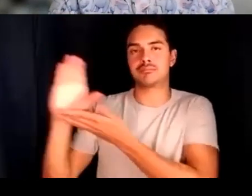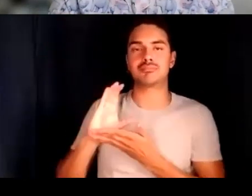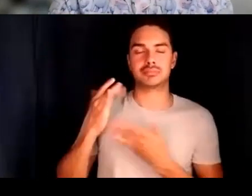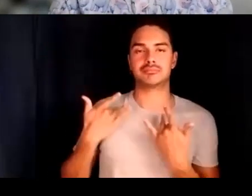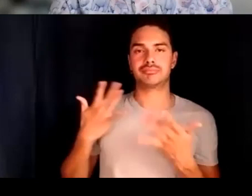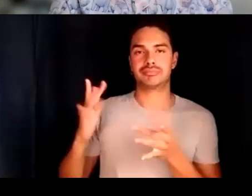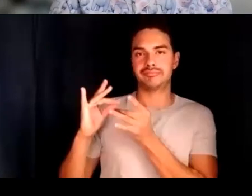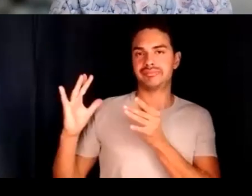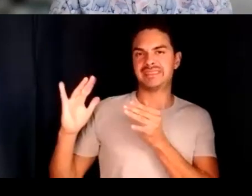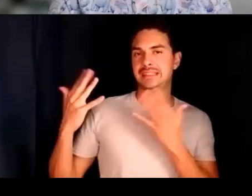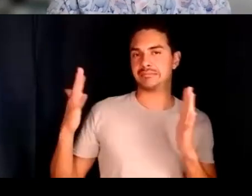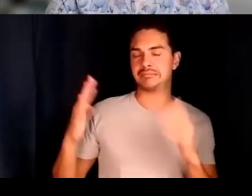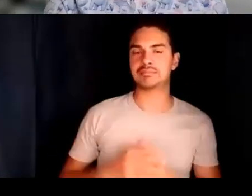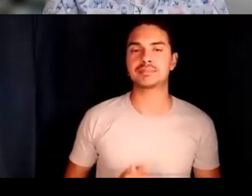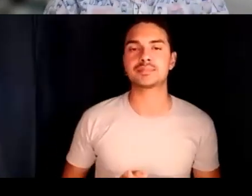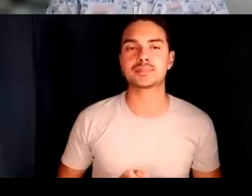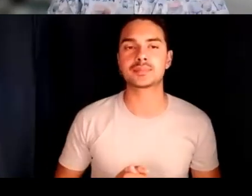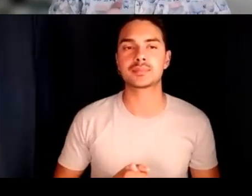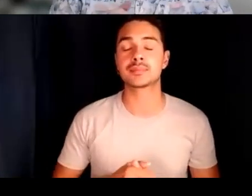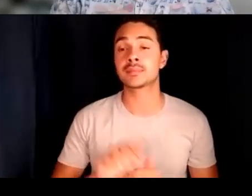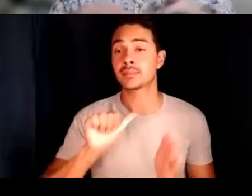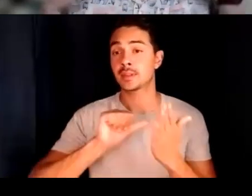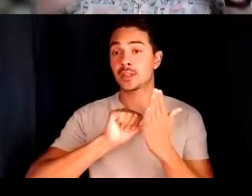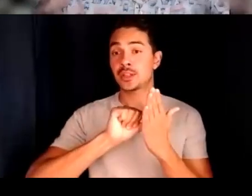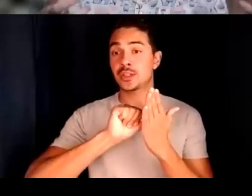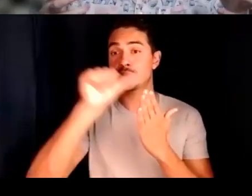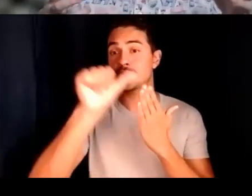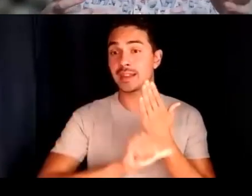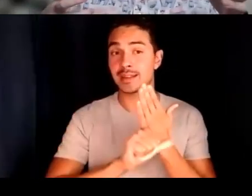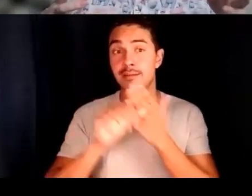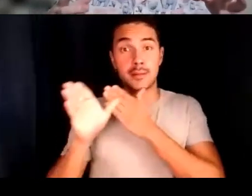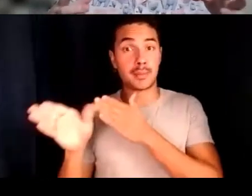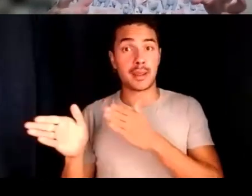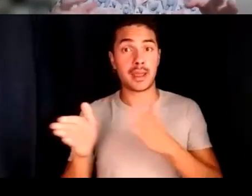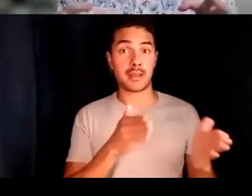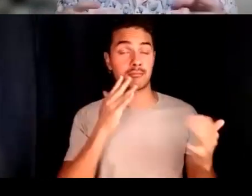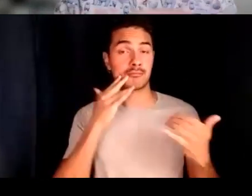And the plan for the day is to spend a little bit of time